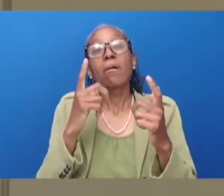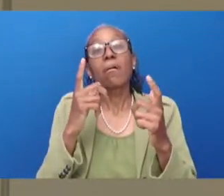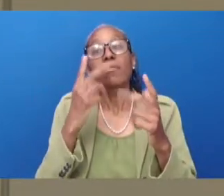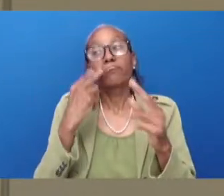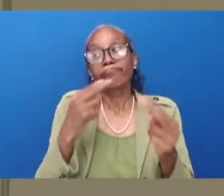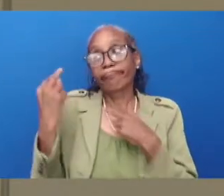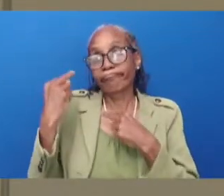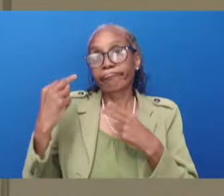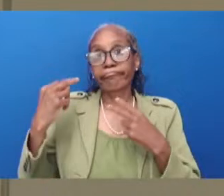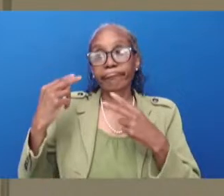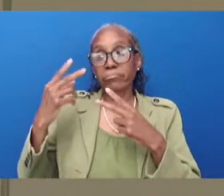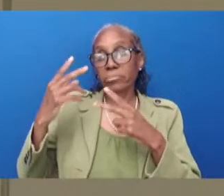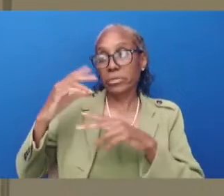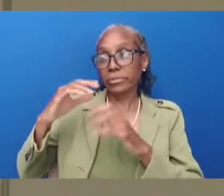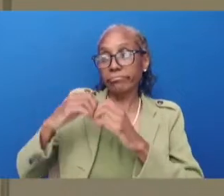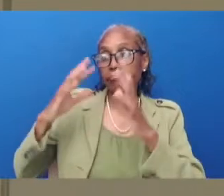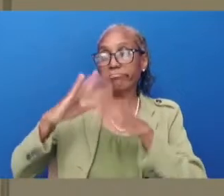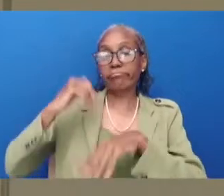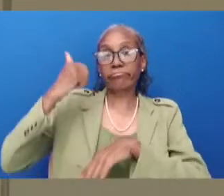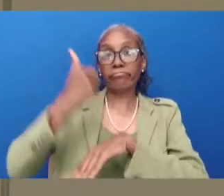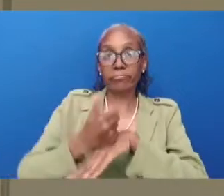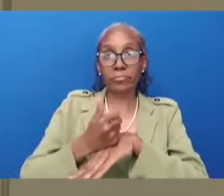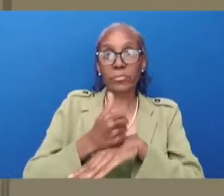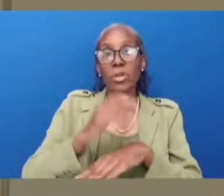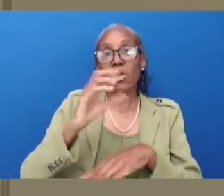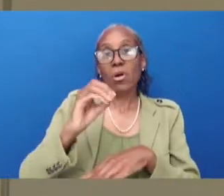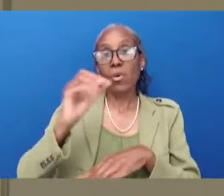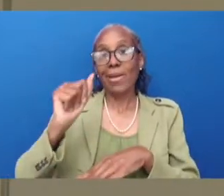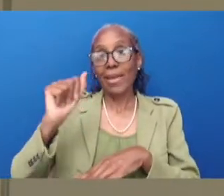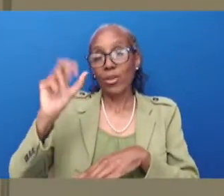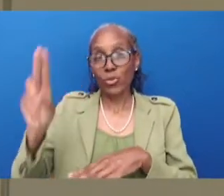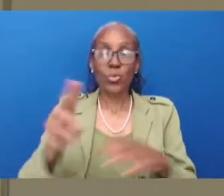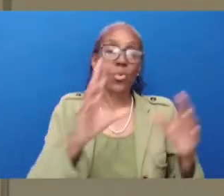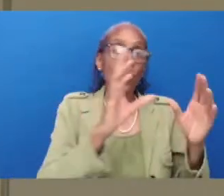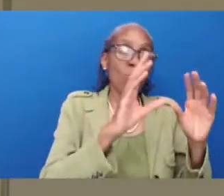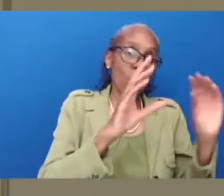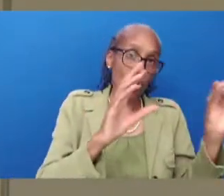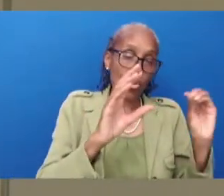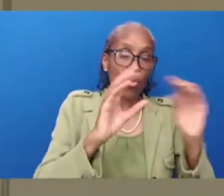COMMEMORATES THE HISTORIC